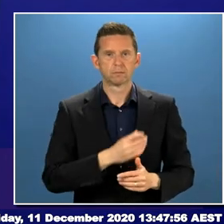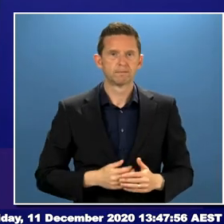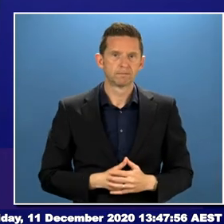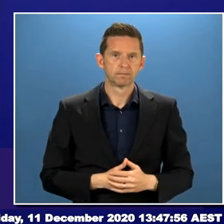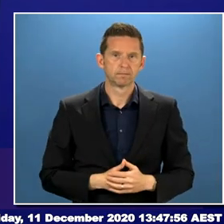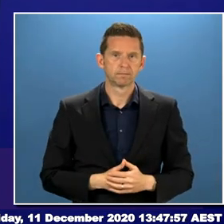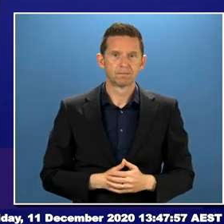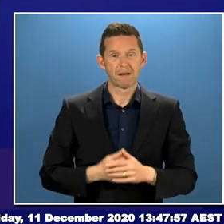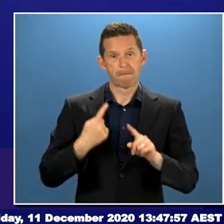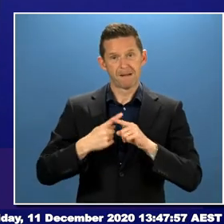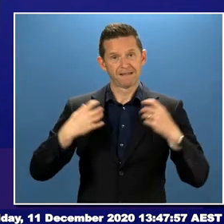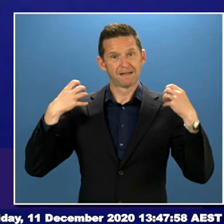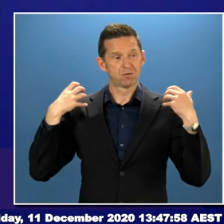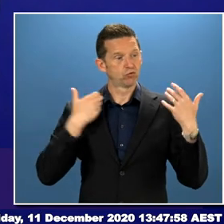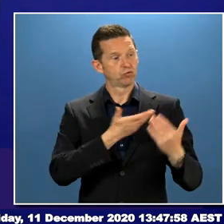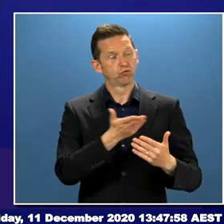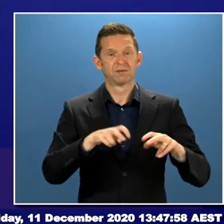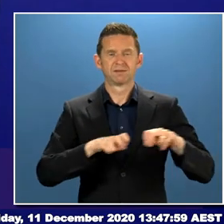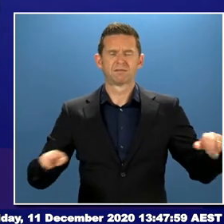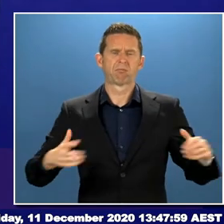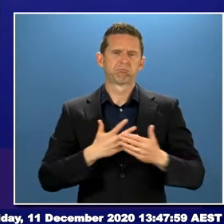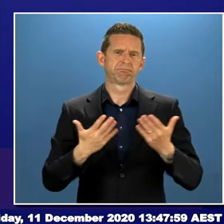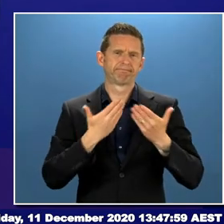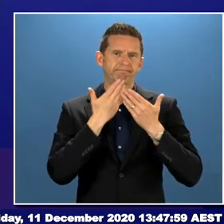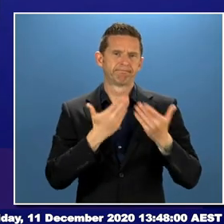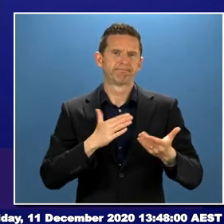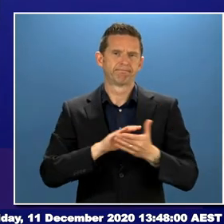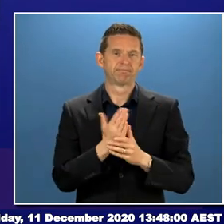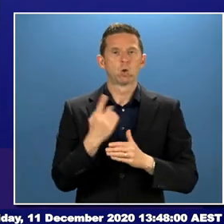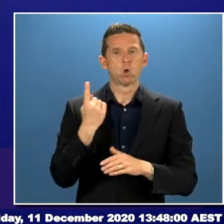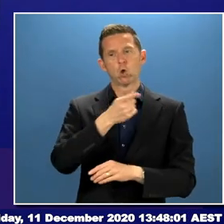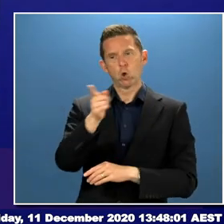the Commissioners are very grateful to everybody who has contributed.